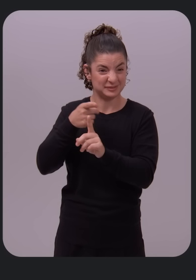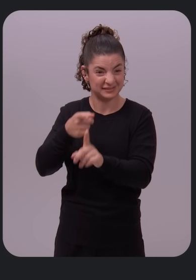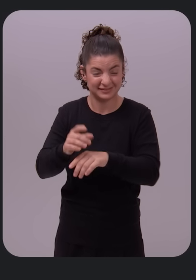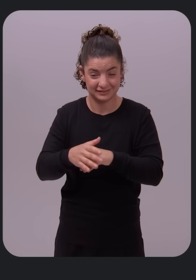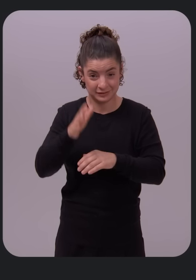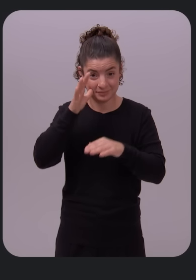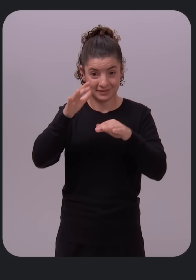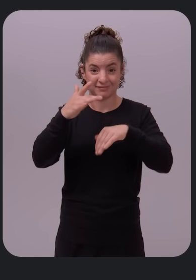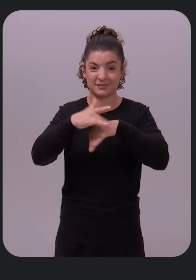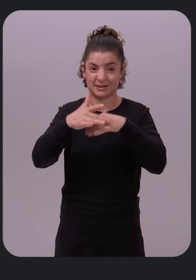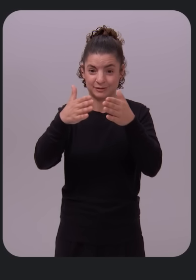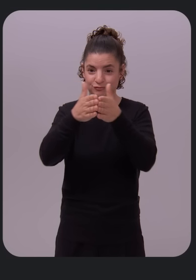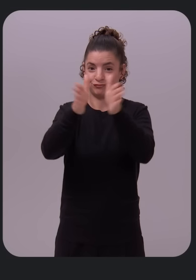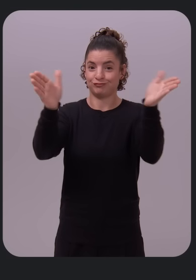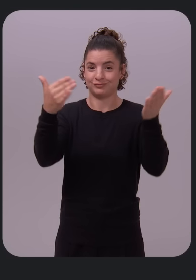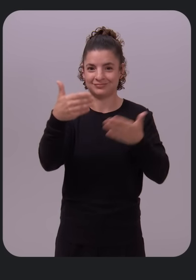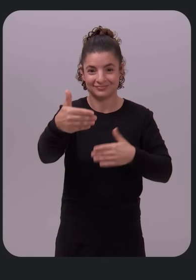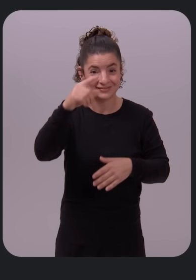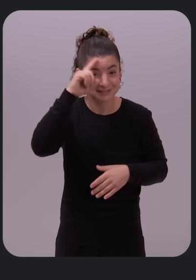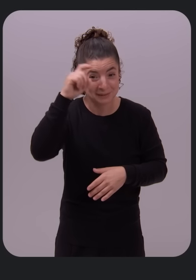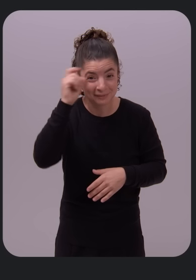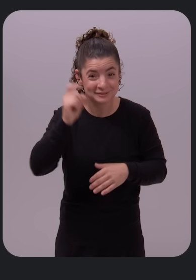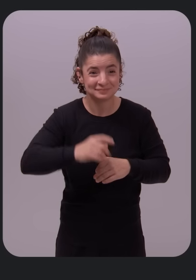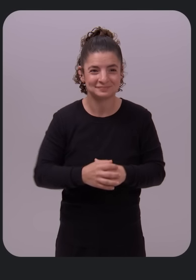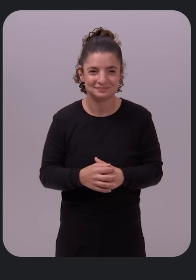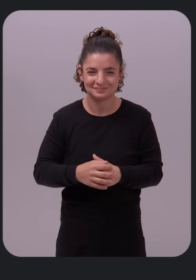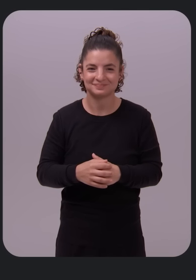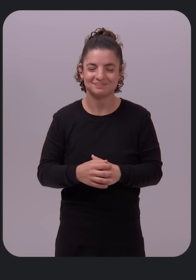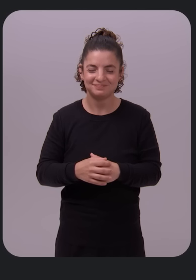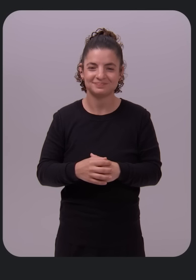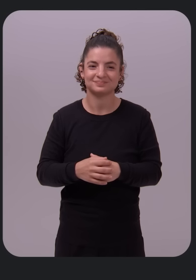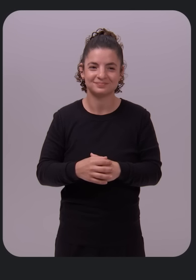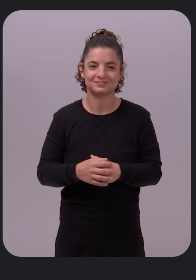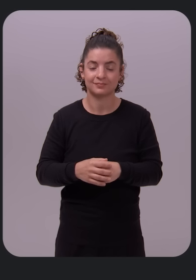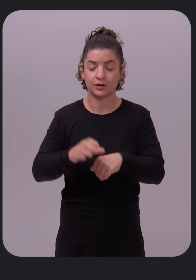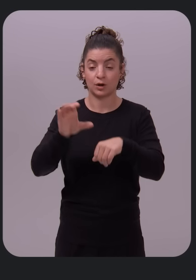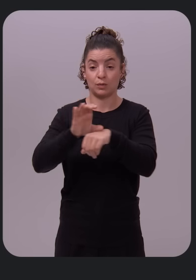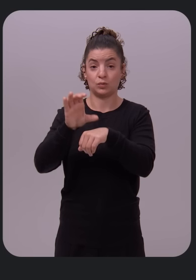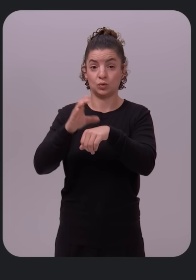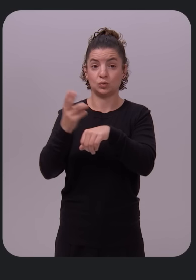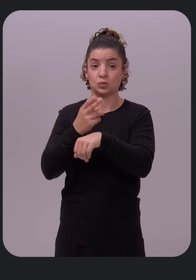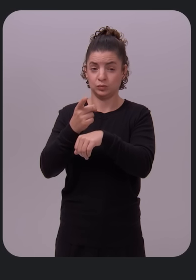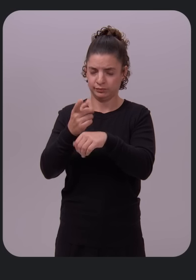and it will be available more broadly this summer. Computer use is part of a broader